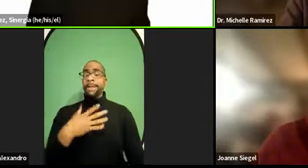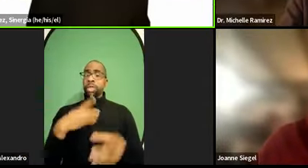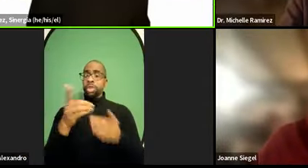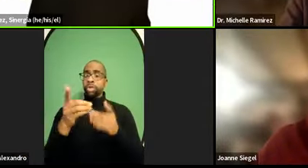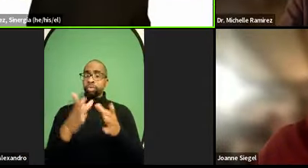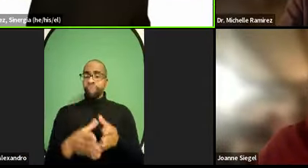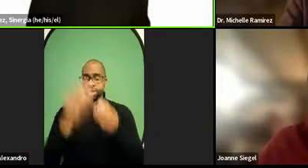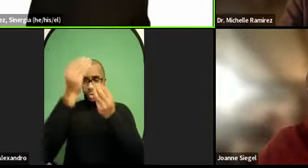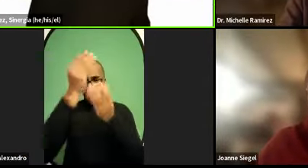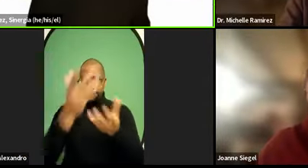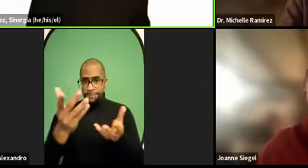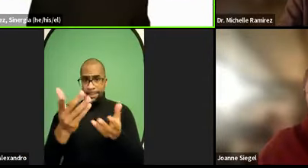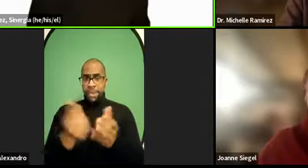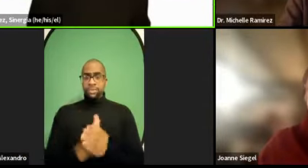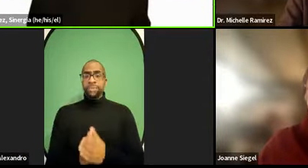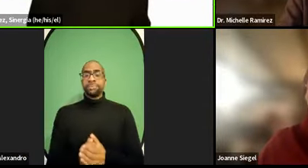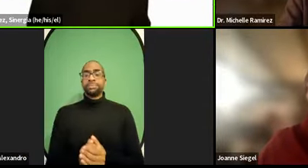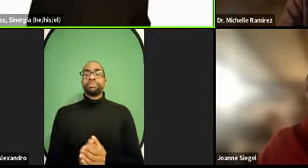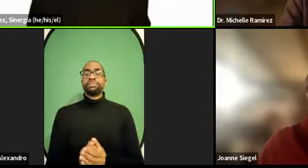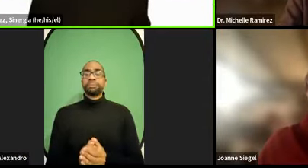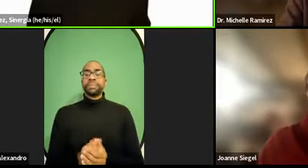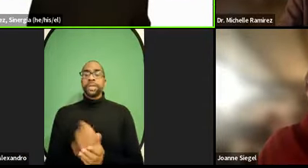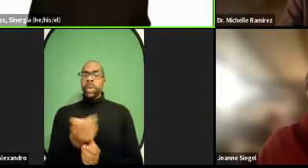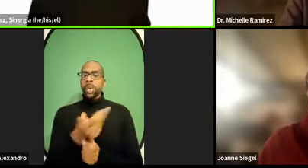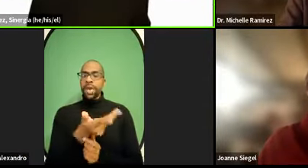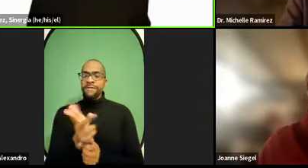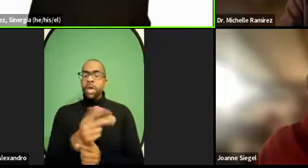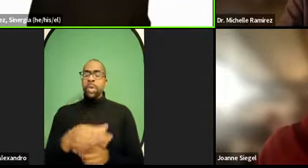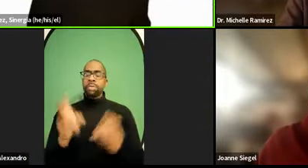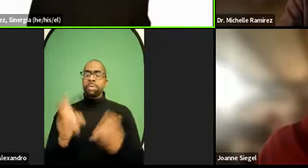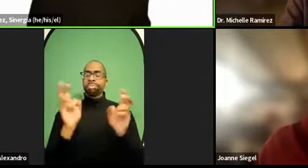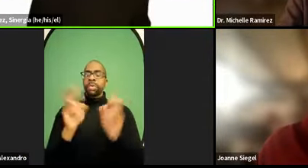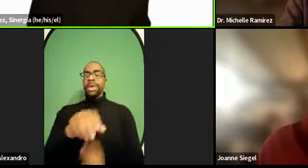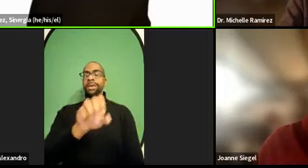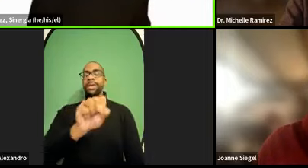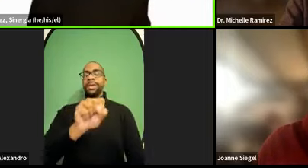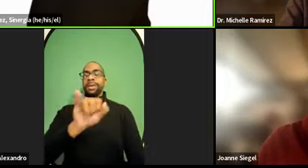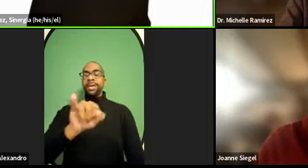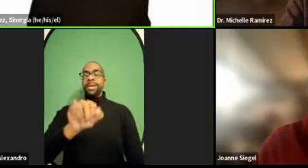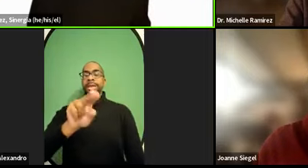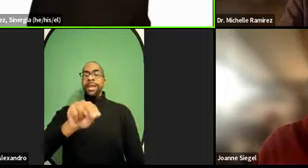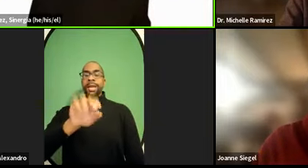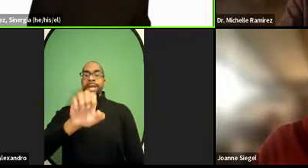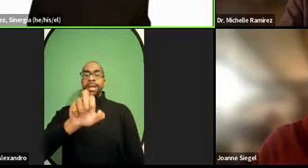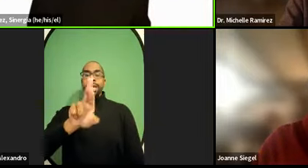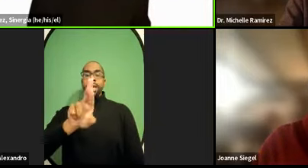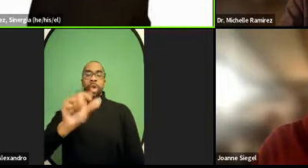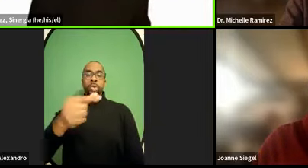I'm the director of training and development here at synergy is Metropolitan parents center. a few a few words on synergy so a few words on synergy synergy